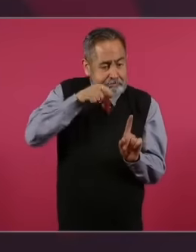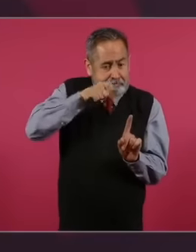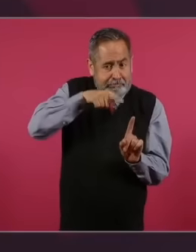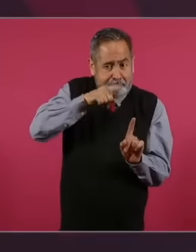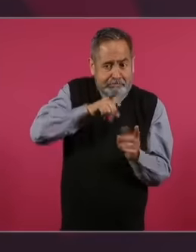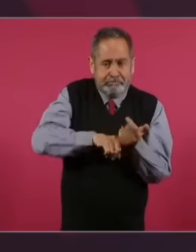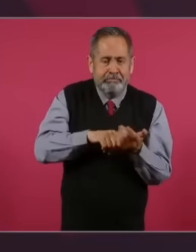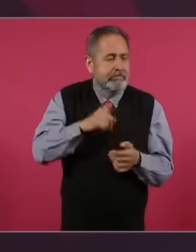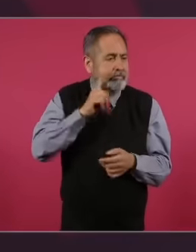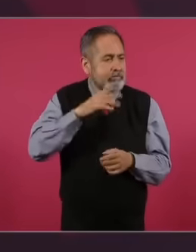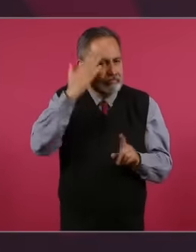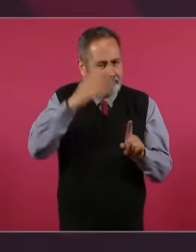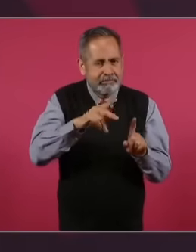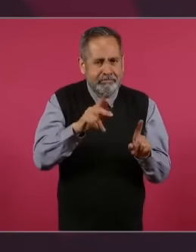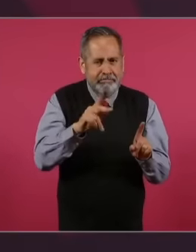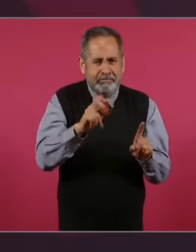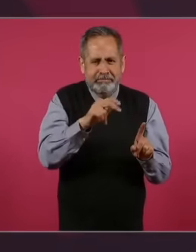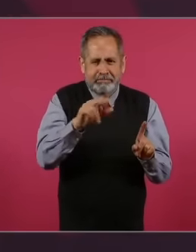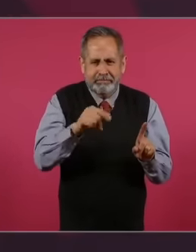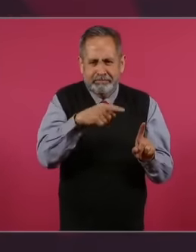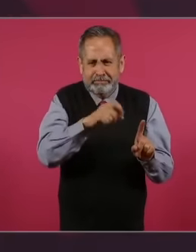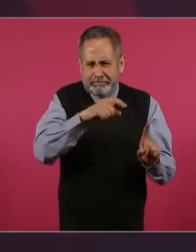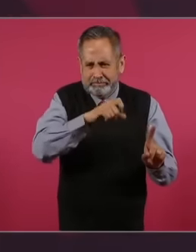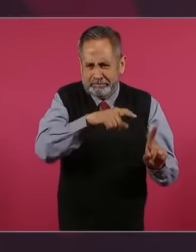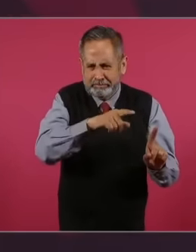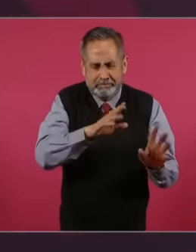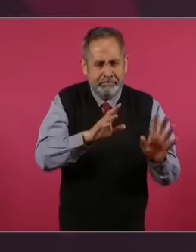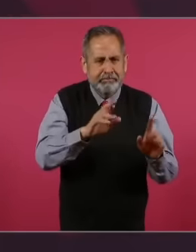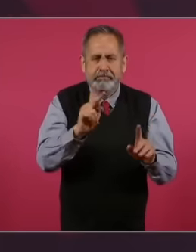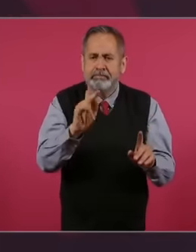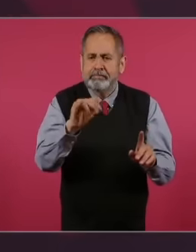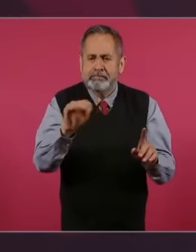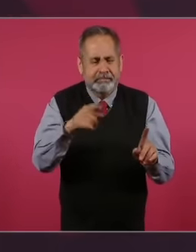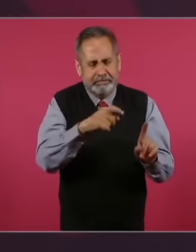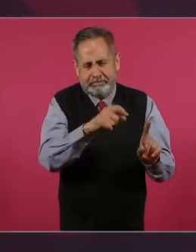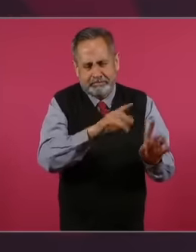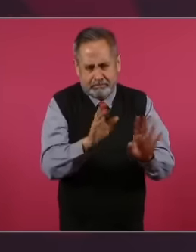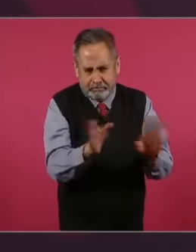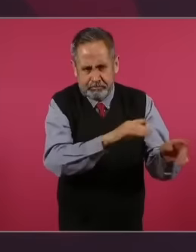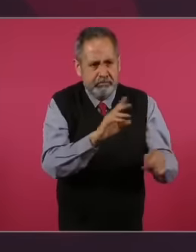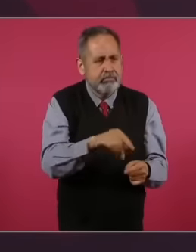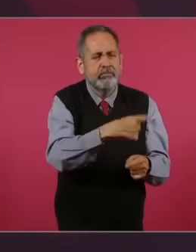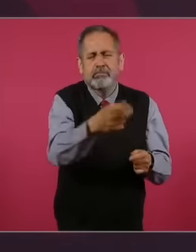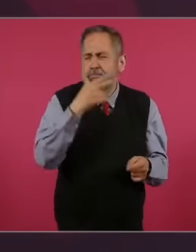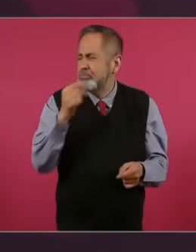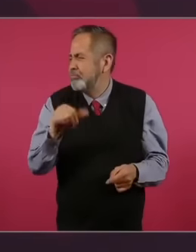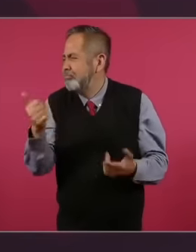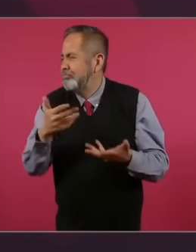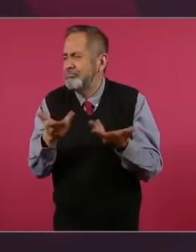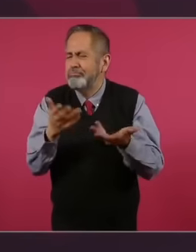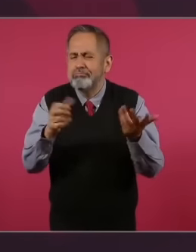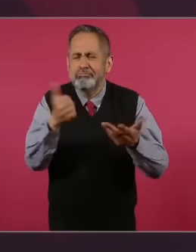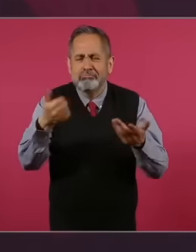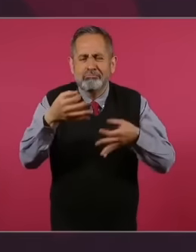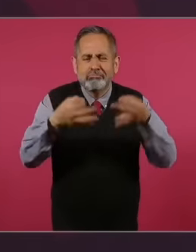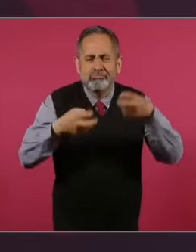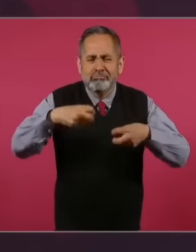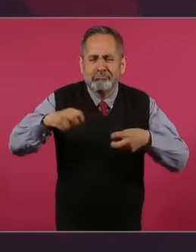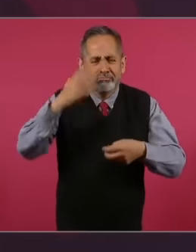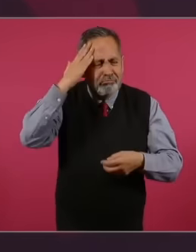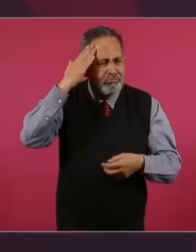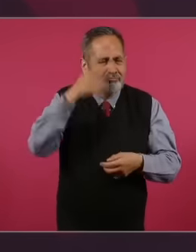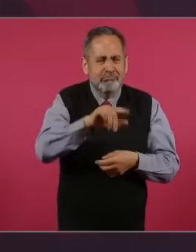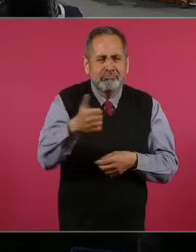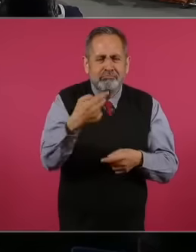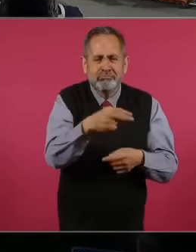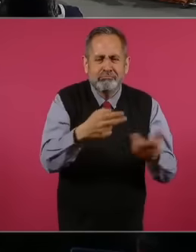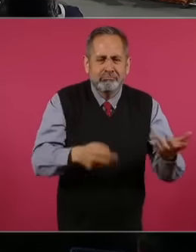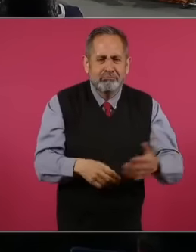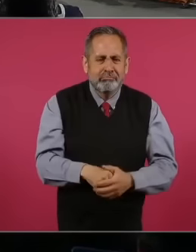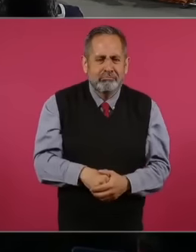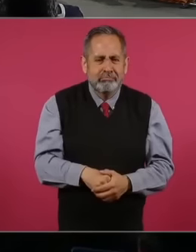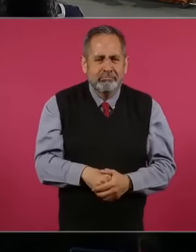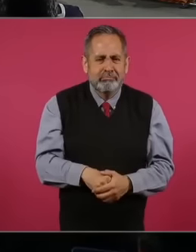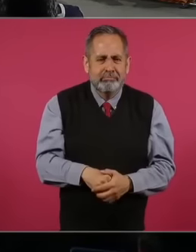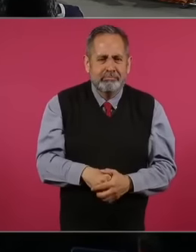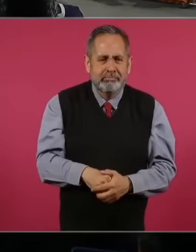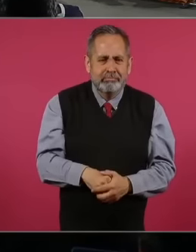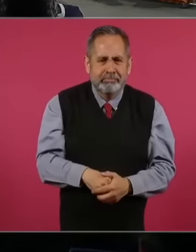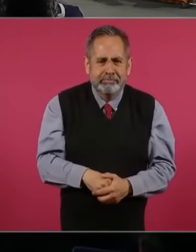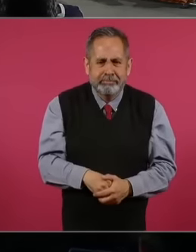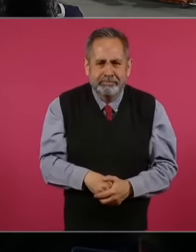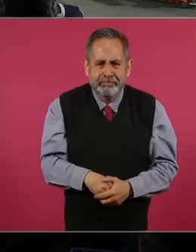Pineapple, Mr. Let's see, another minister